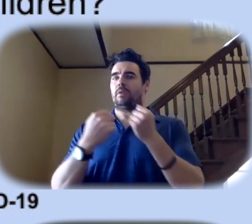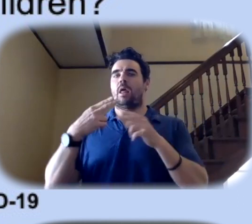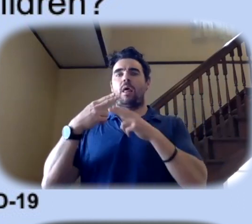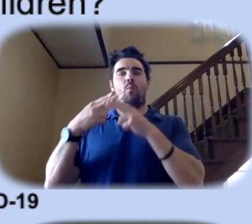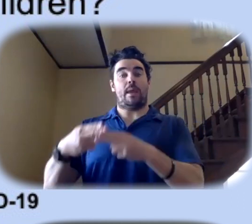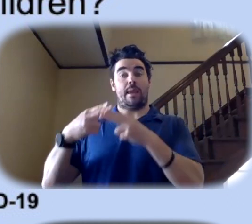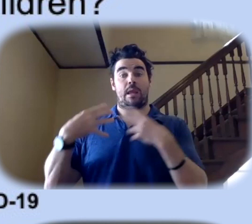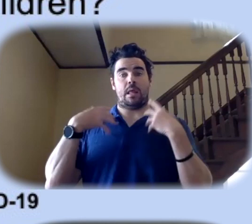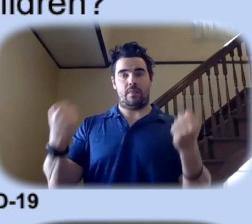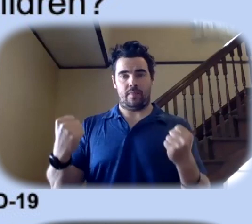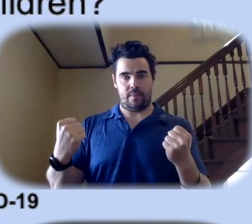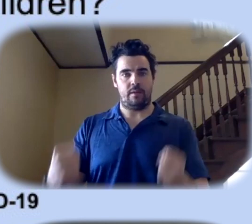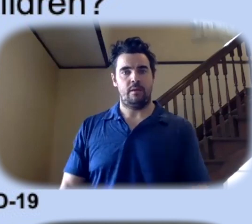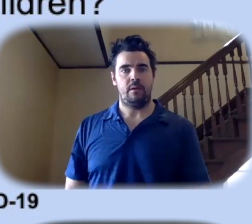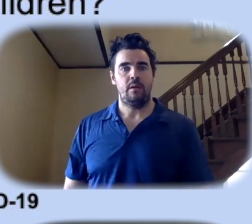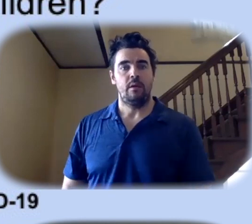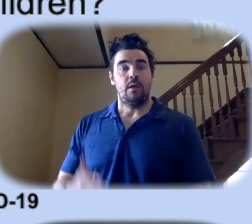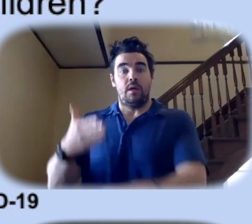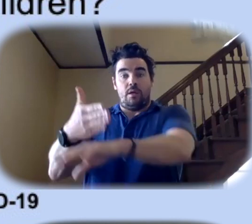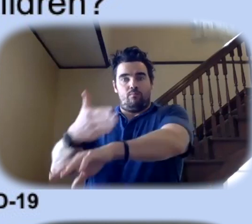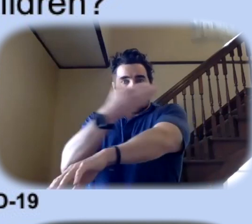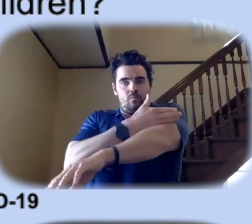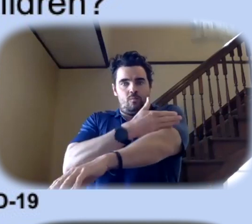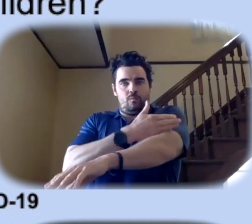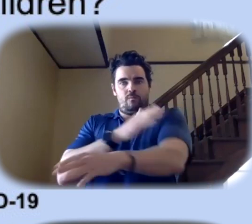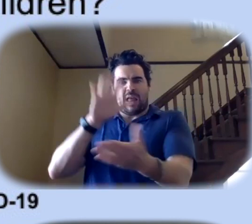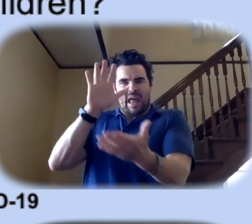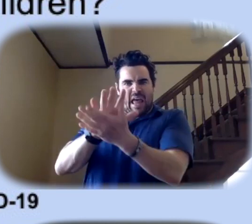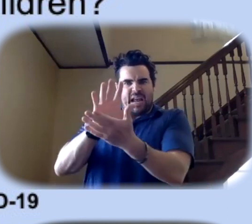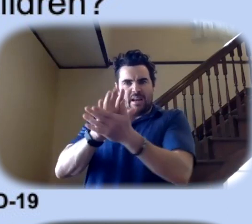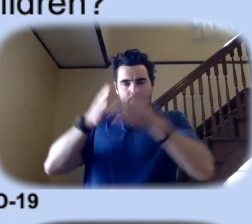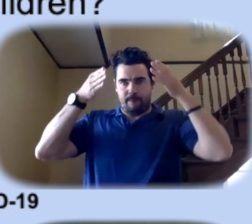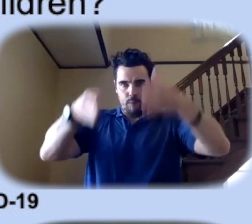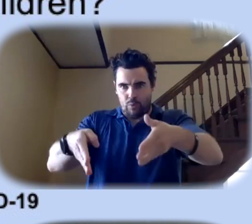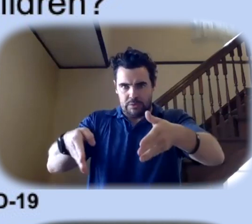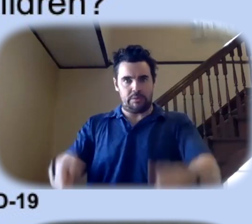one it helps to support a healthy weight it also can improve their academic focus